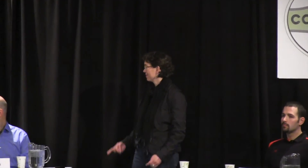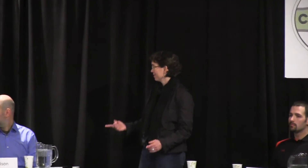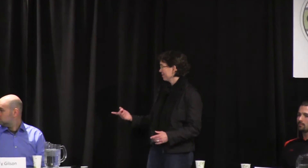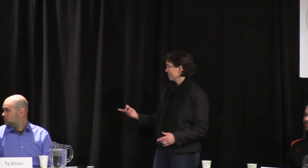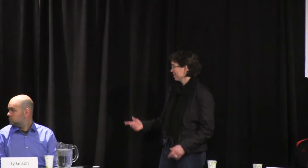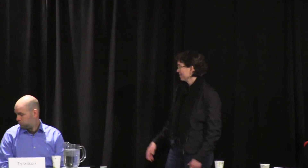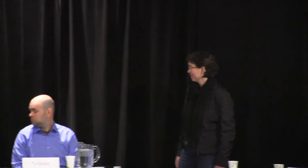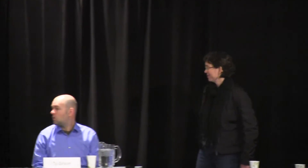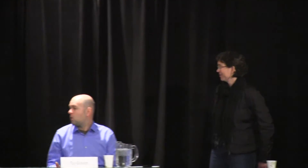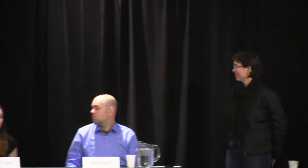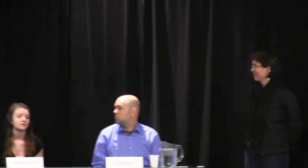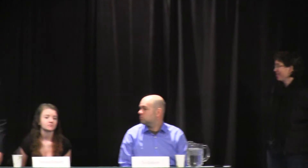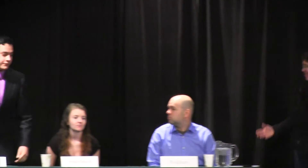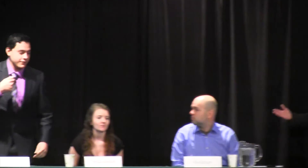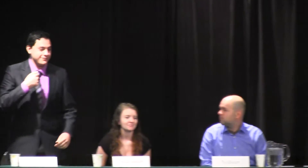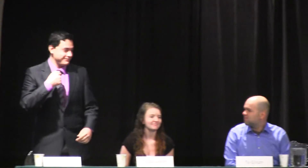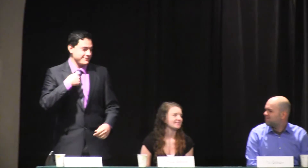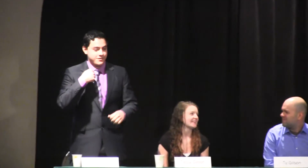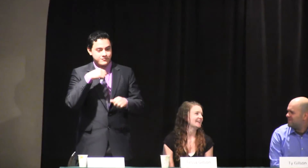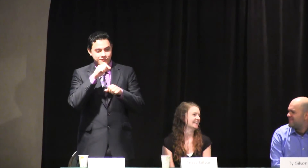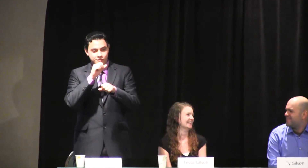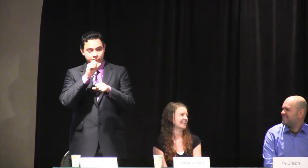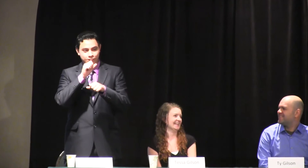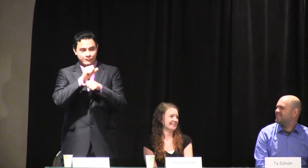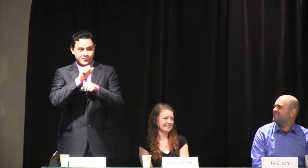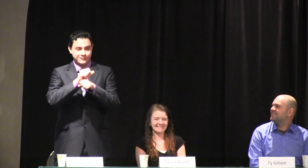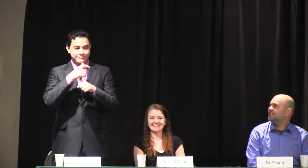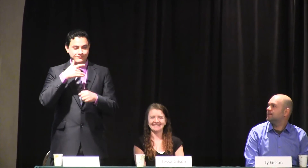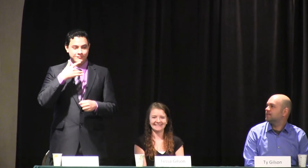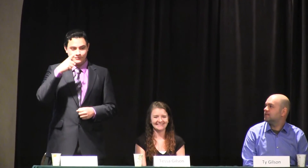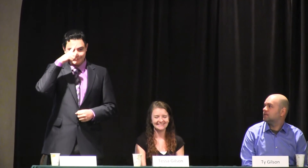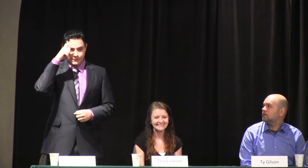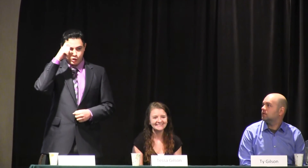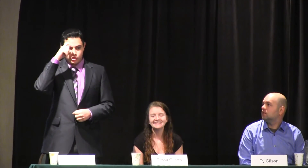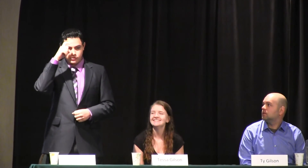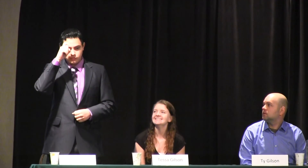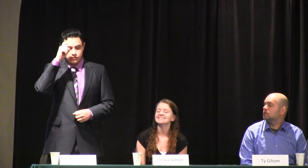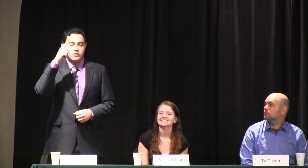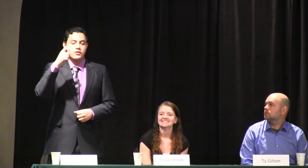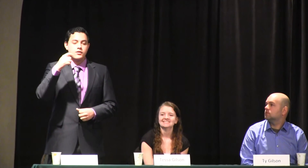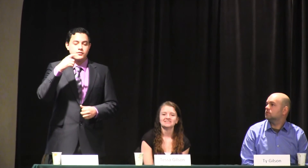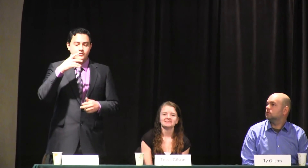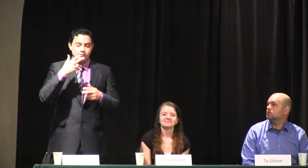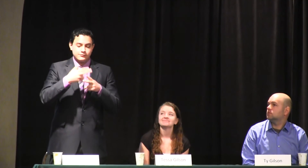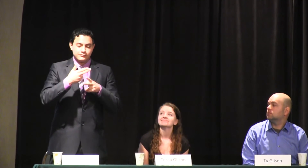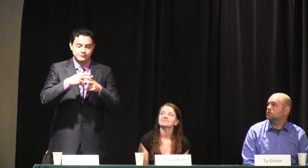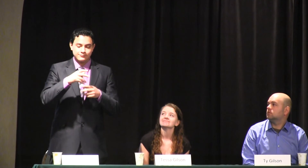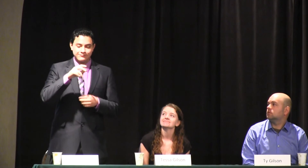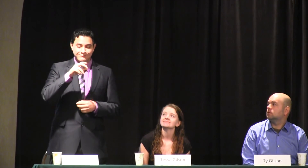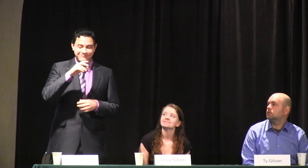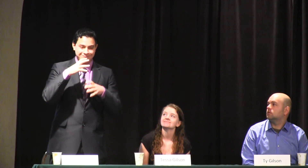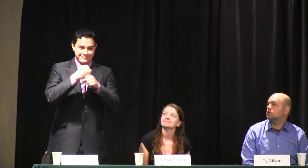Moises: Well, I tended to work in the summer too.